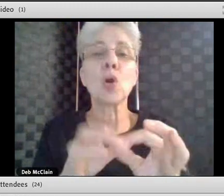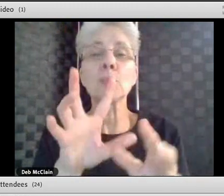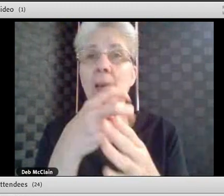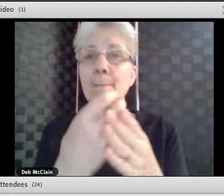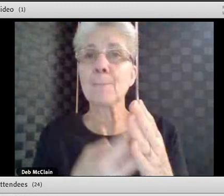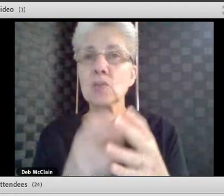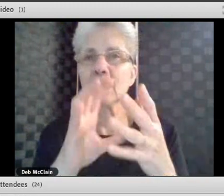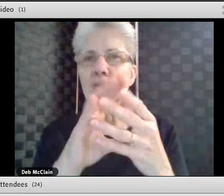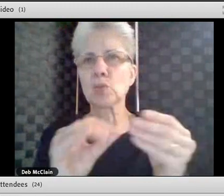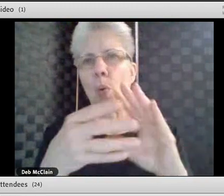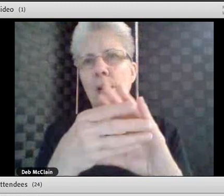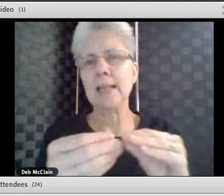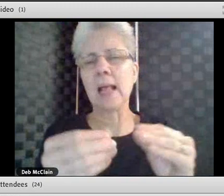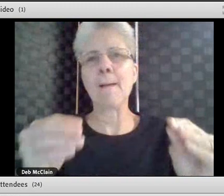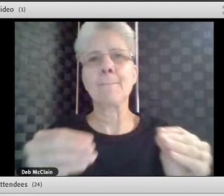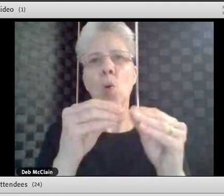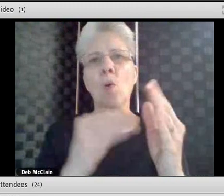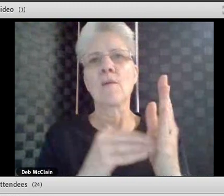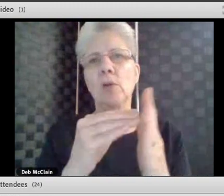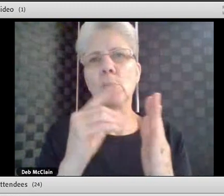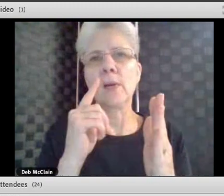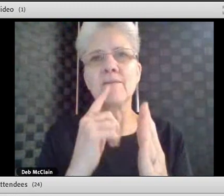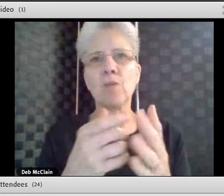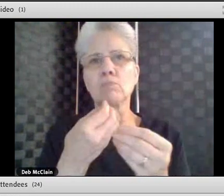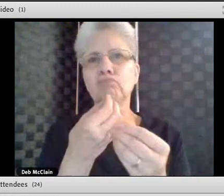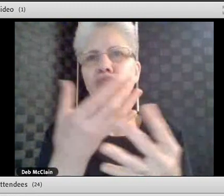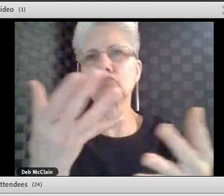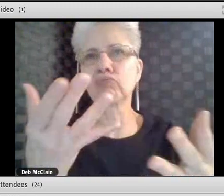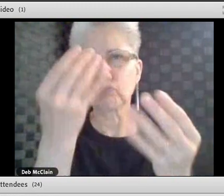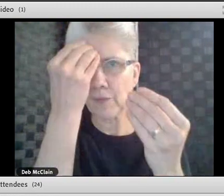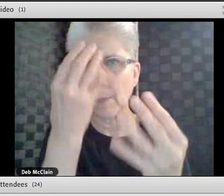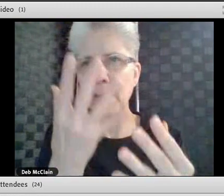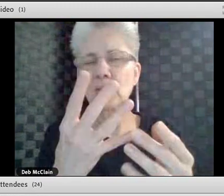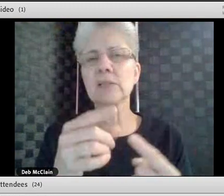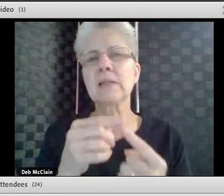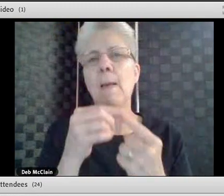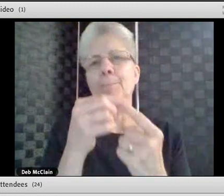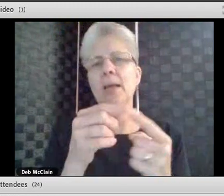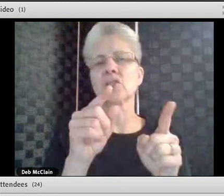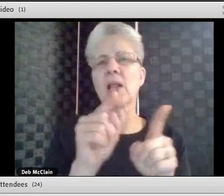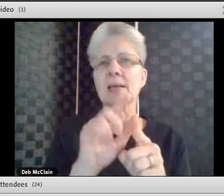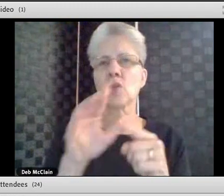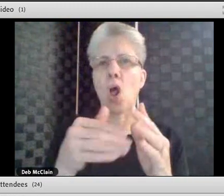Also, in terms of immersive storytelling, it'll become more frequent for conveying information,